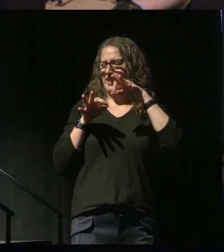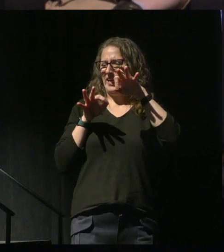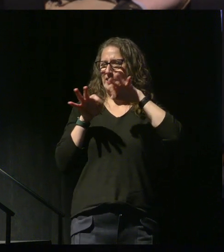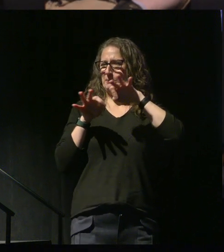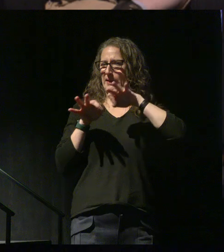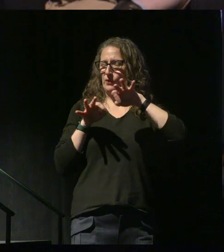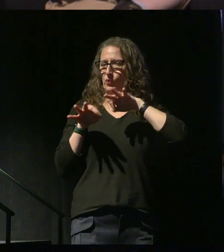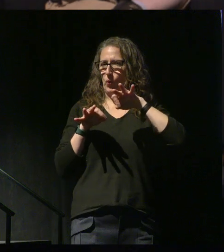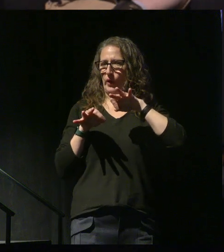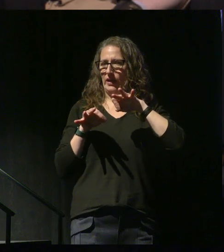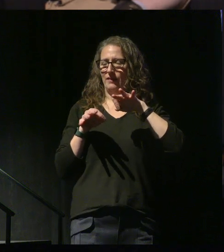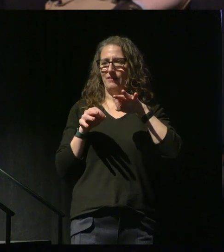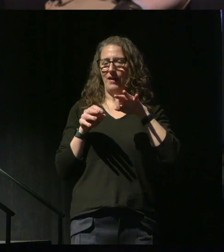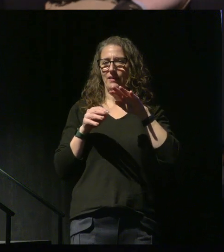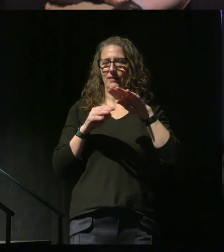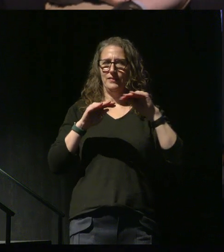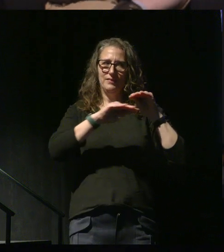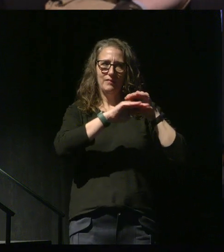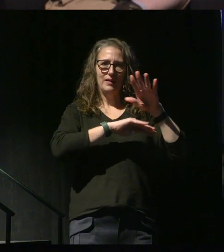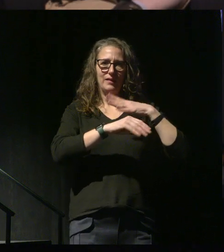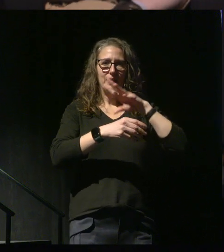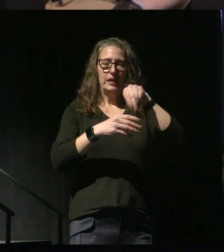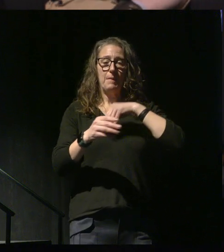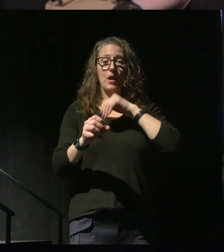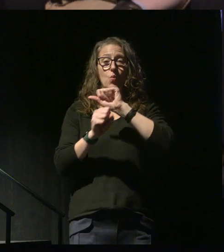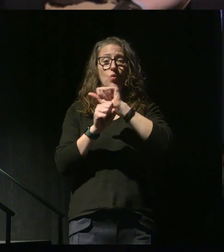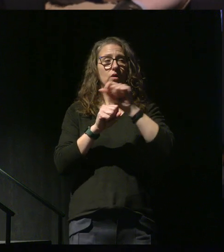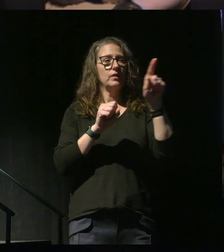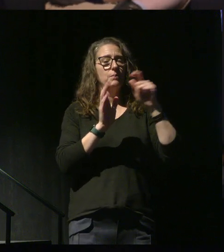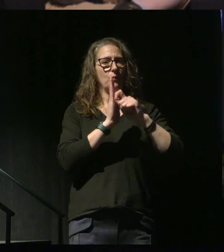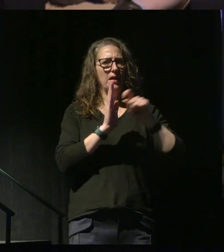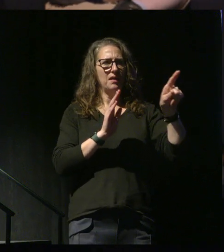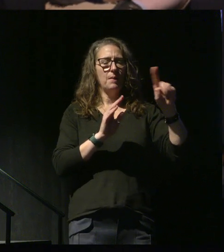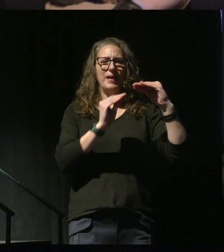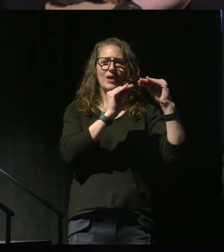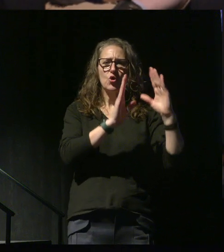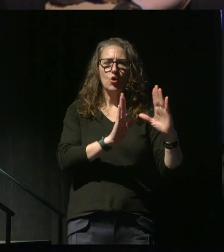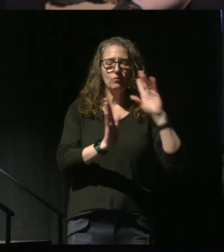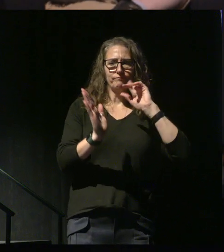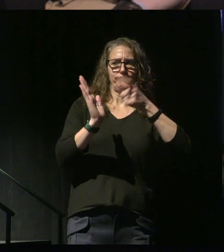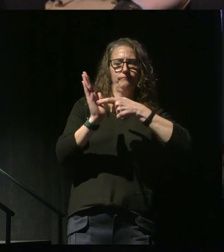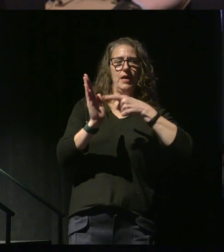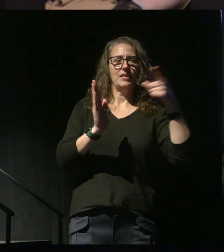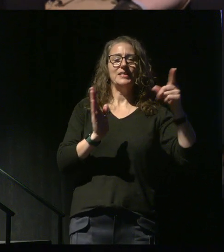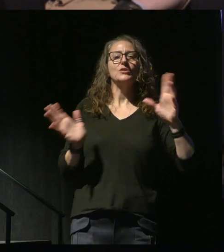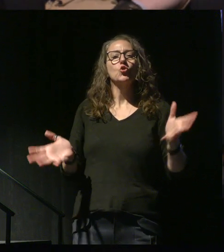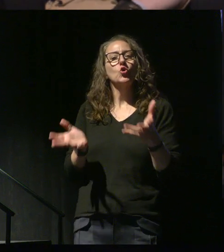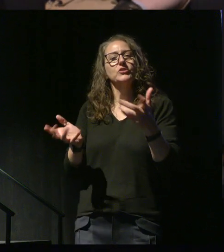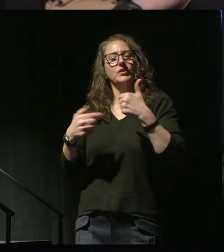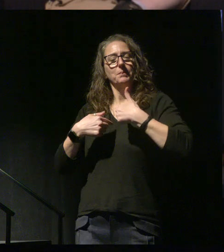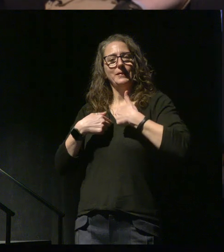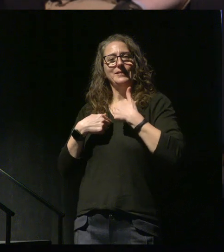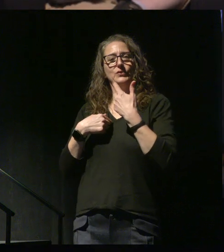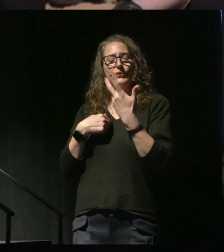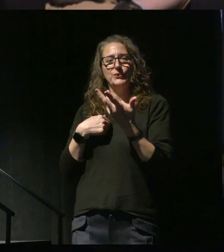In my work that my editor is spotting and is actually encouraging me to you know, to rethink,